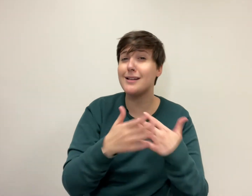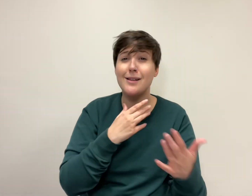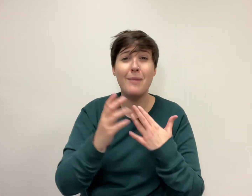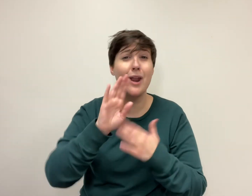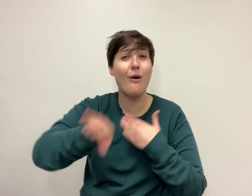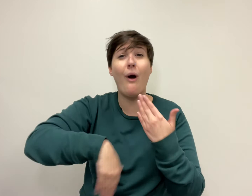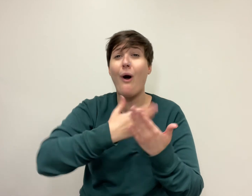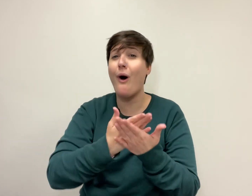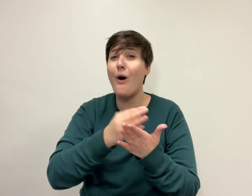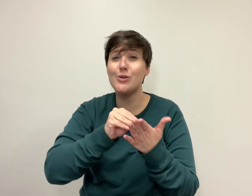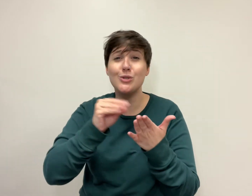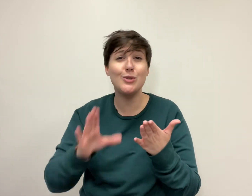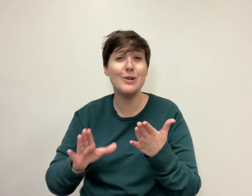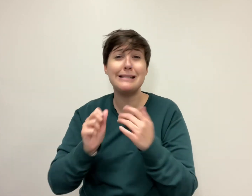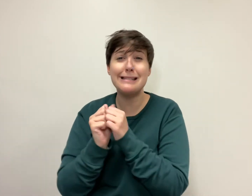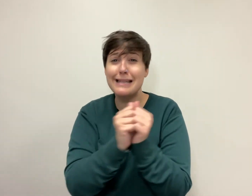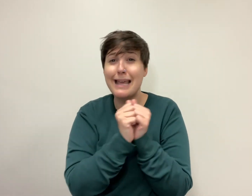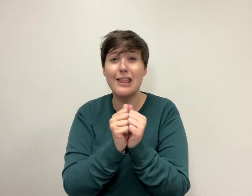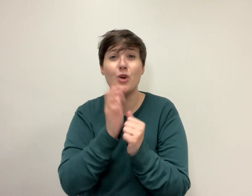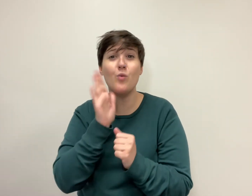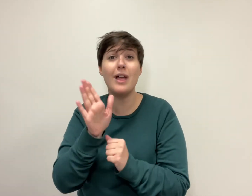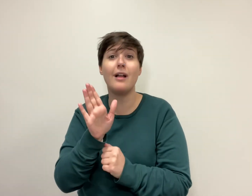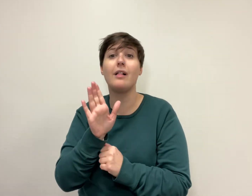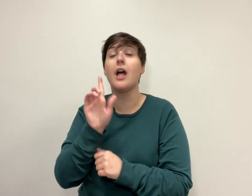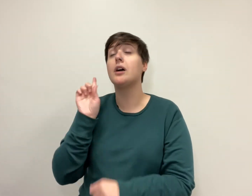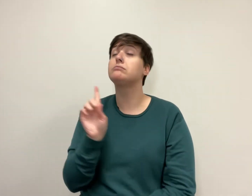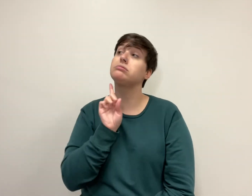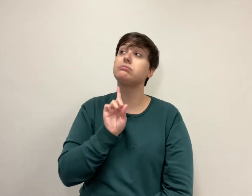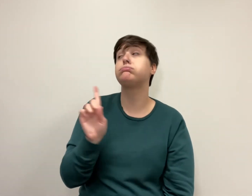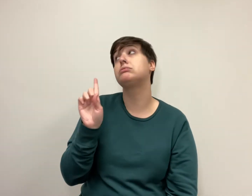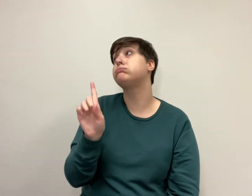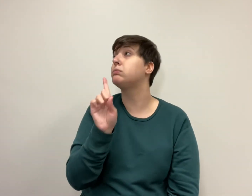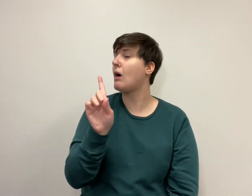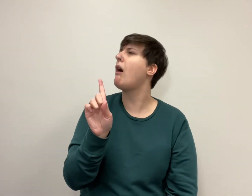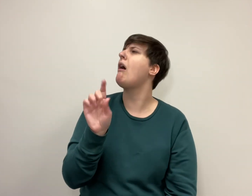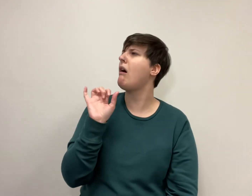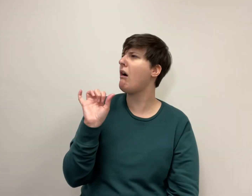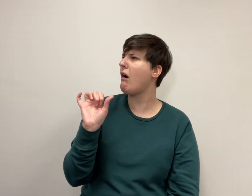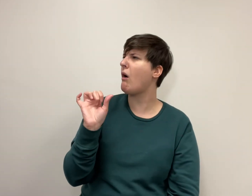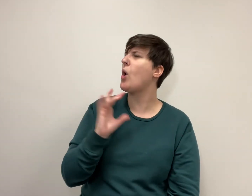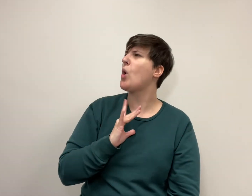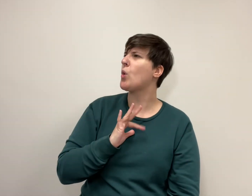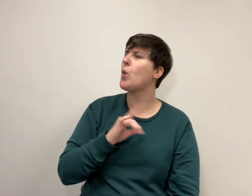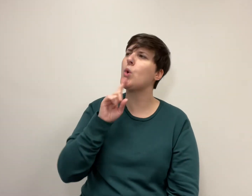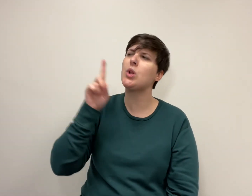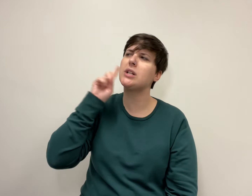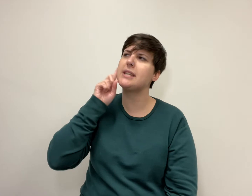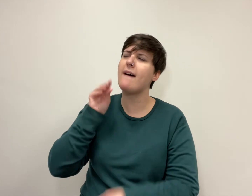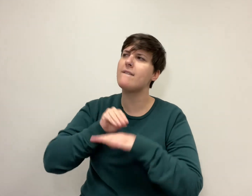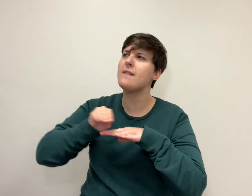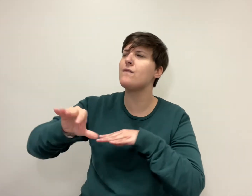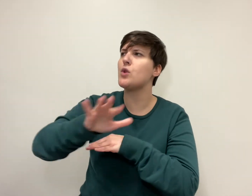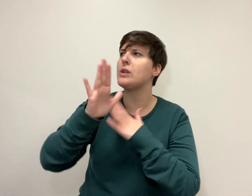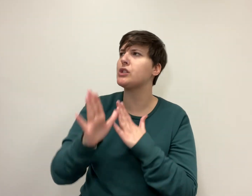Hard of Hearing, it doesn't matter; all of us are going to go together in our History classes